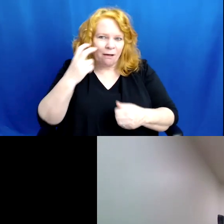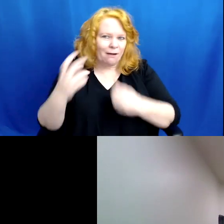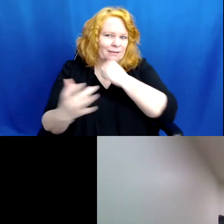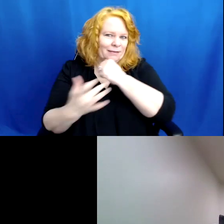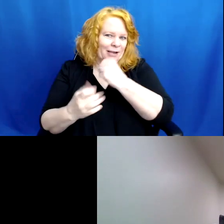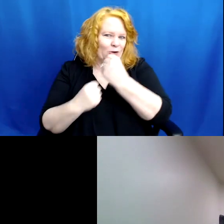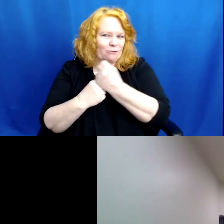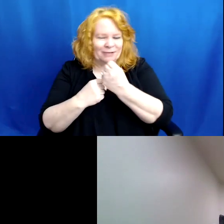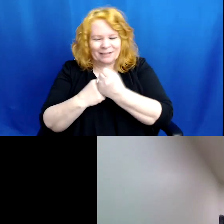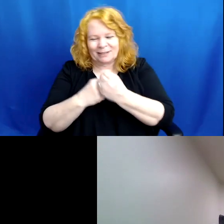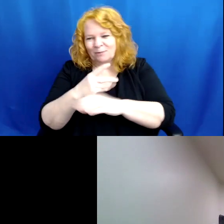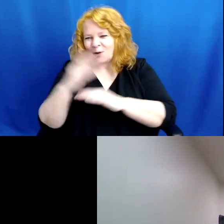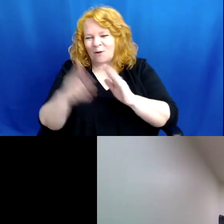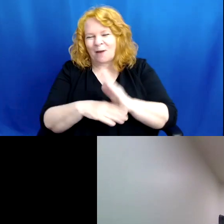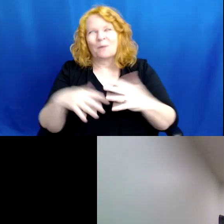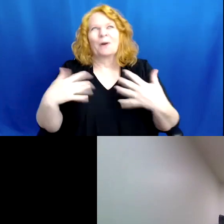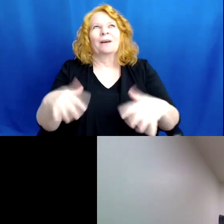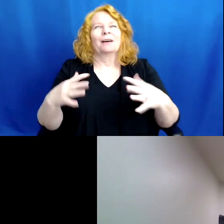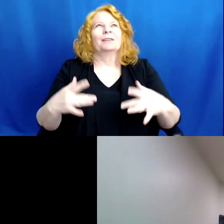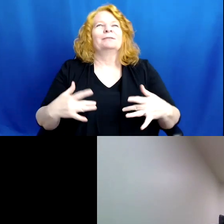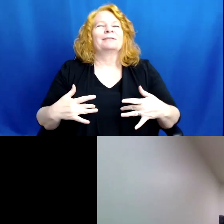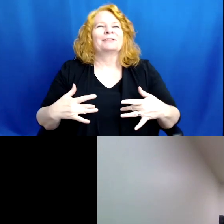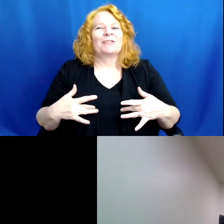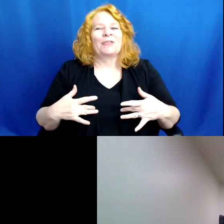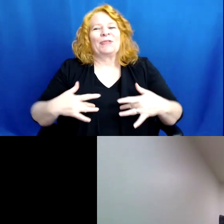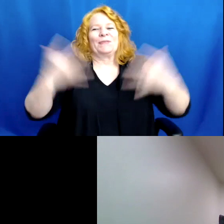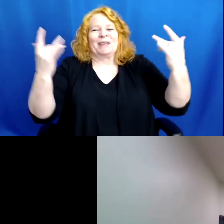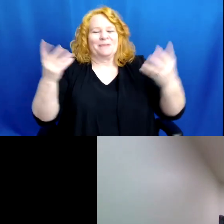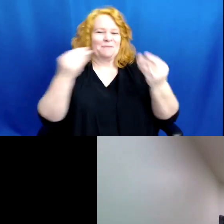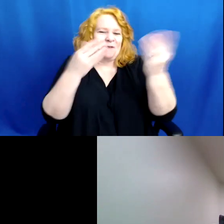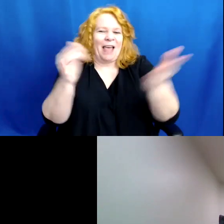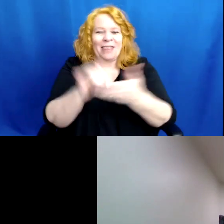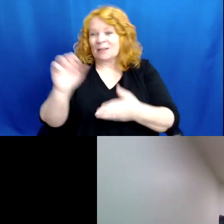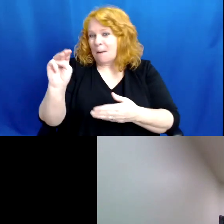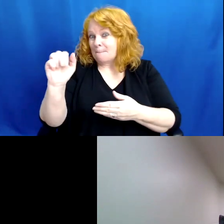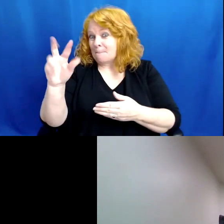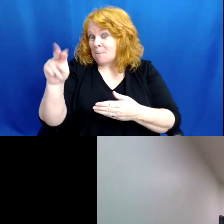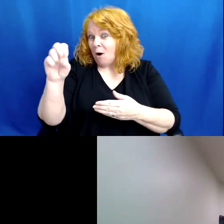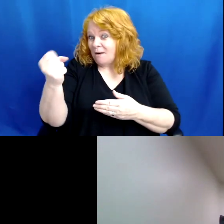We are beyond thrilled to offer Marvin's American story time adventure with you all.